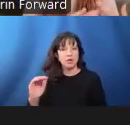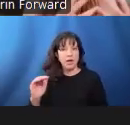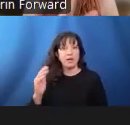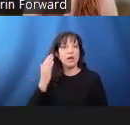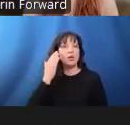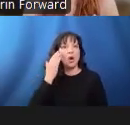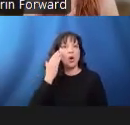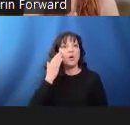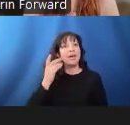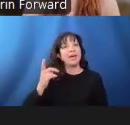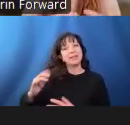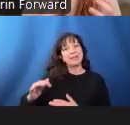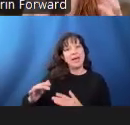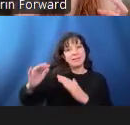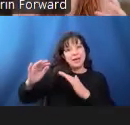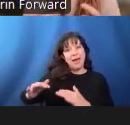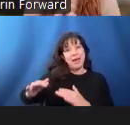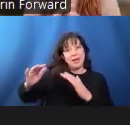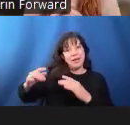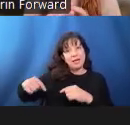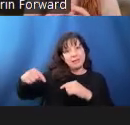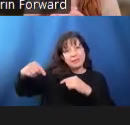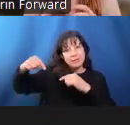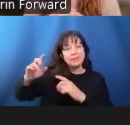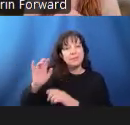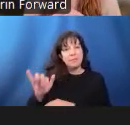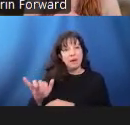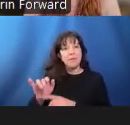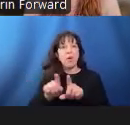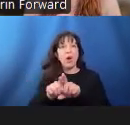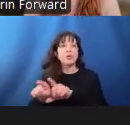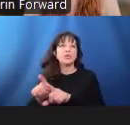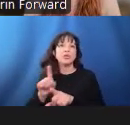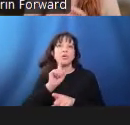anxiety piece, but they also it's also really encouraged to